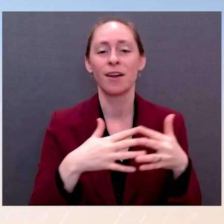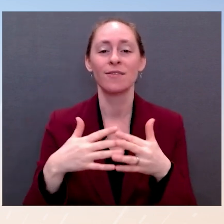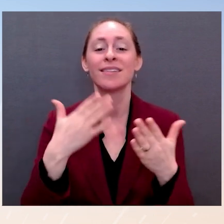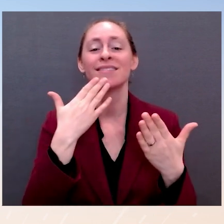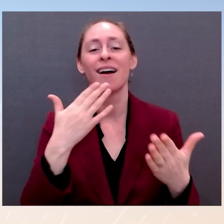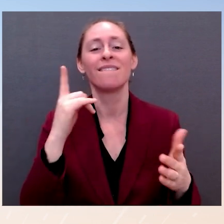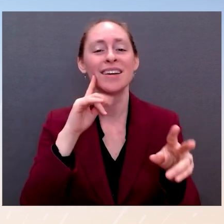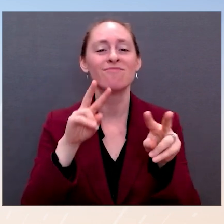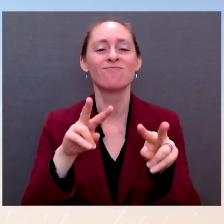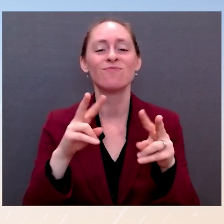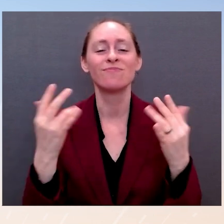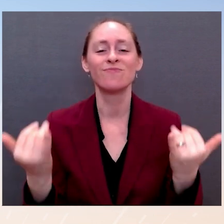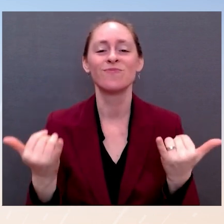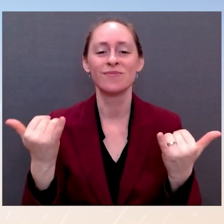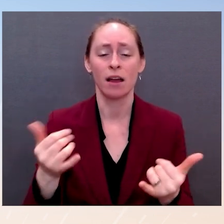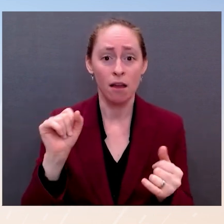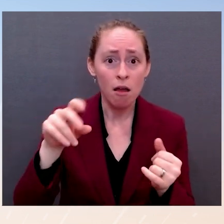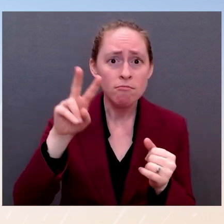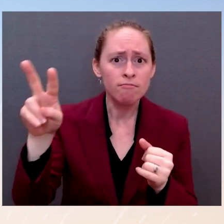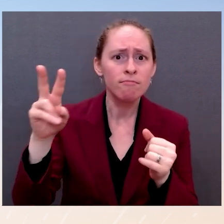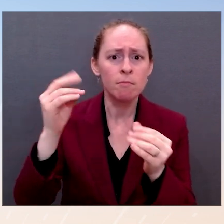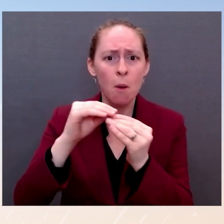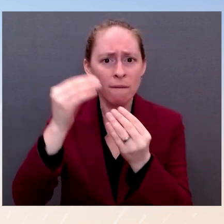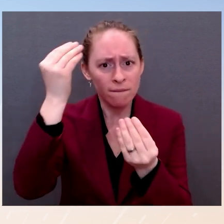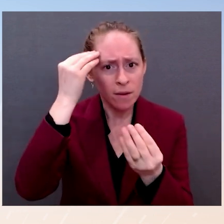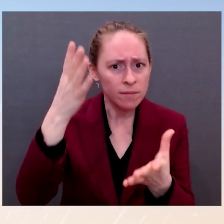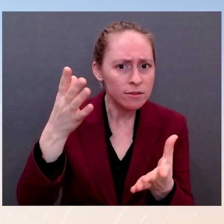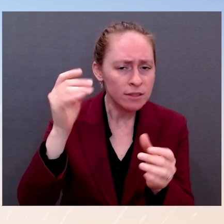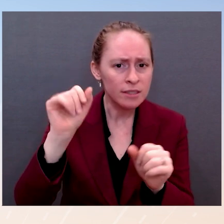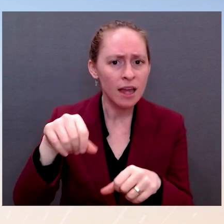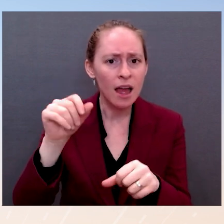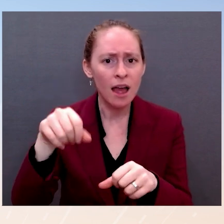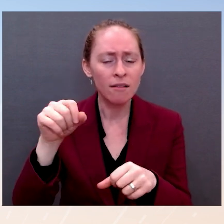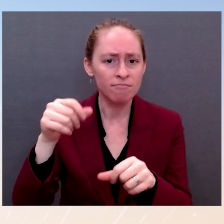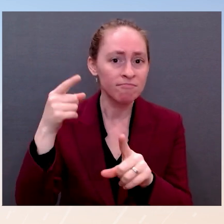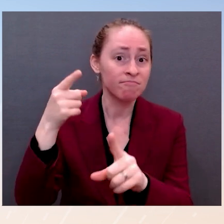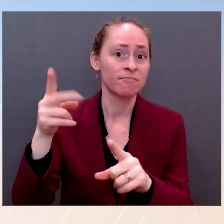So thank you for tuning in today. You can find out more information actually about the White House Cancer Moonshot